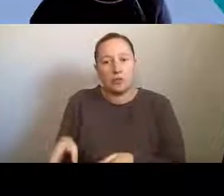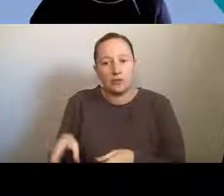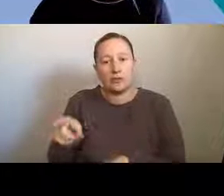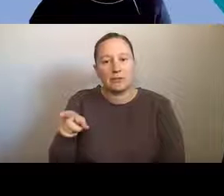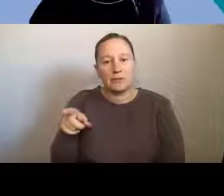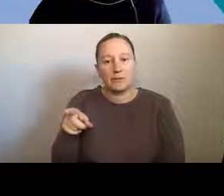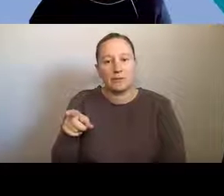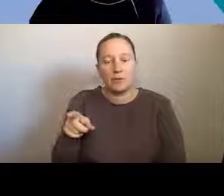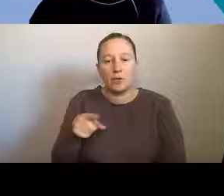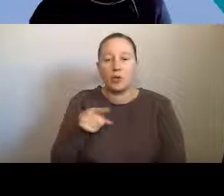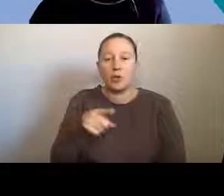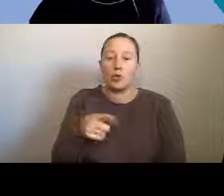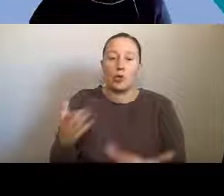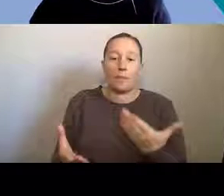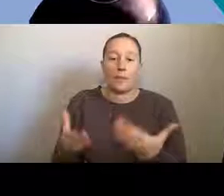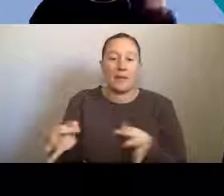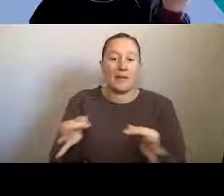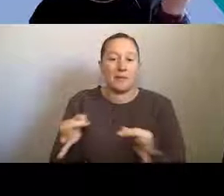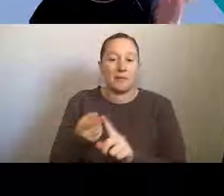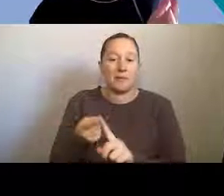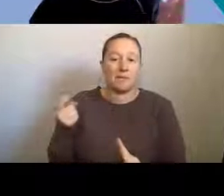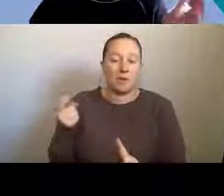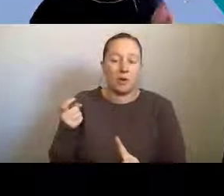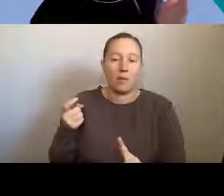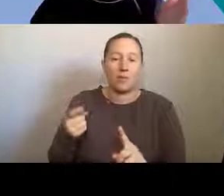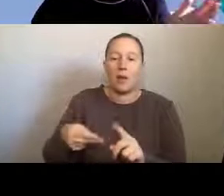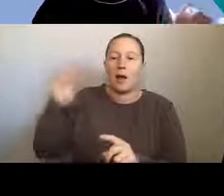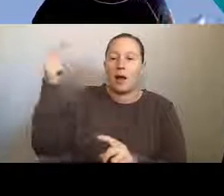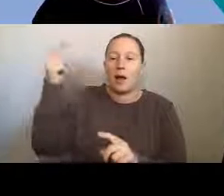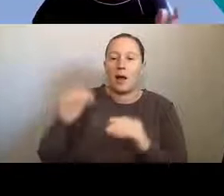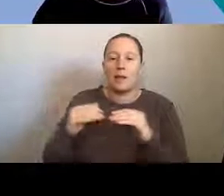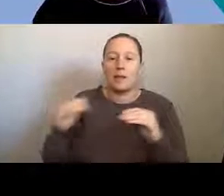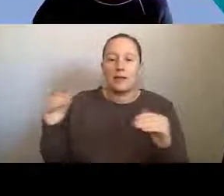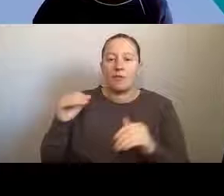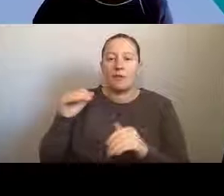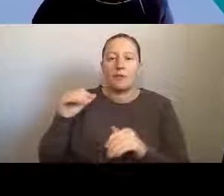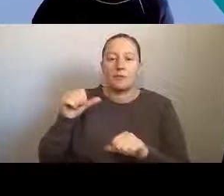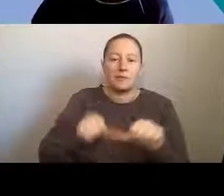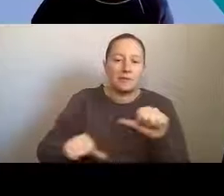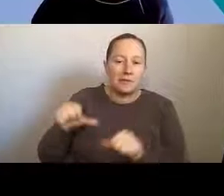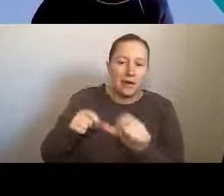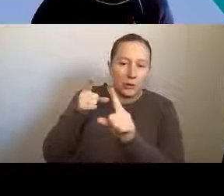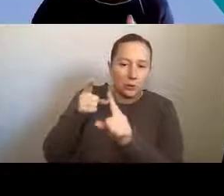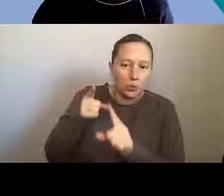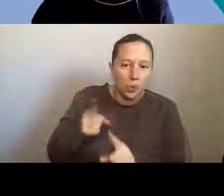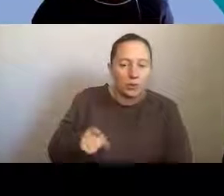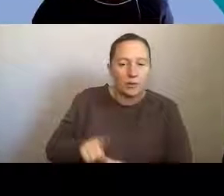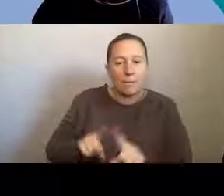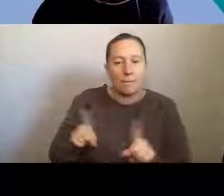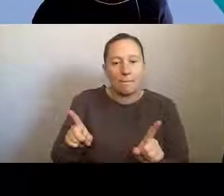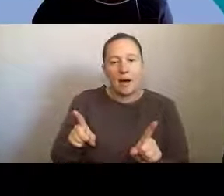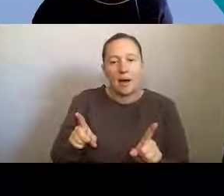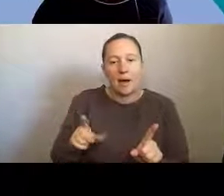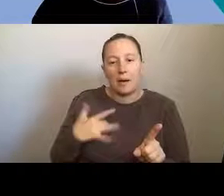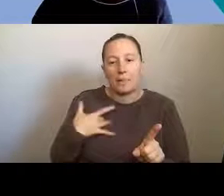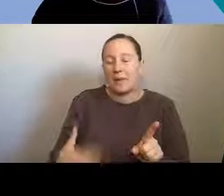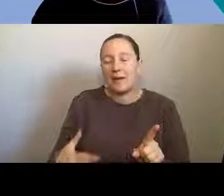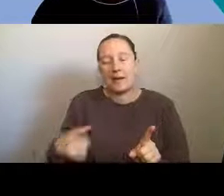you may talk about it from the high-level scientific aims and goals perspective. But this will likely get lost in translation